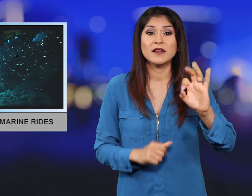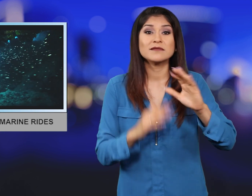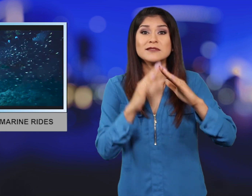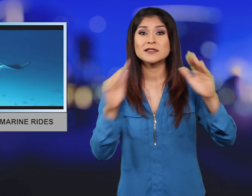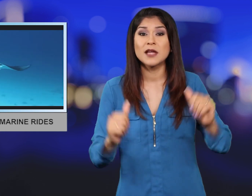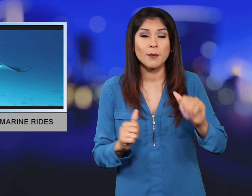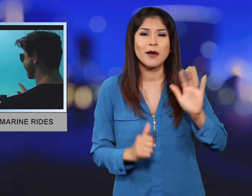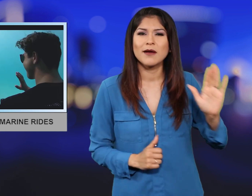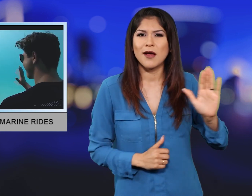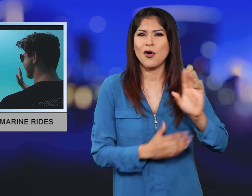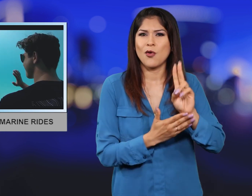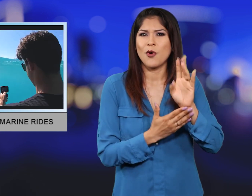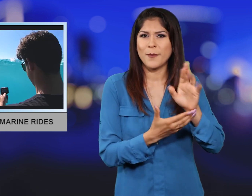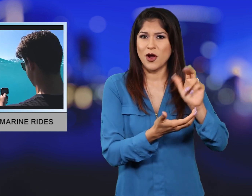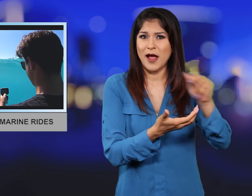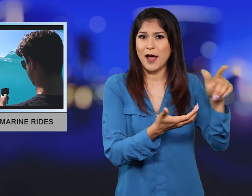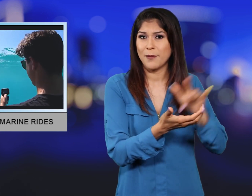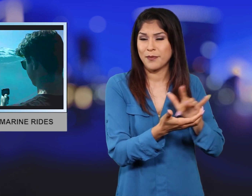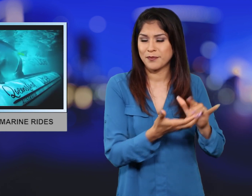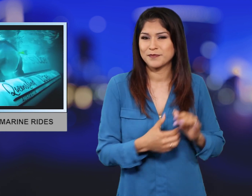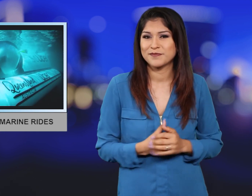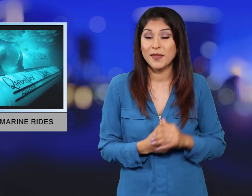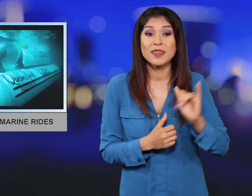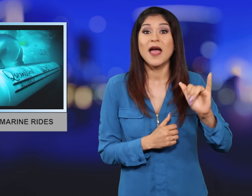system, via the Uber app.